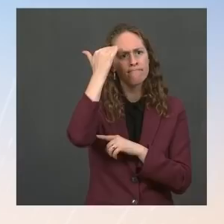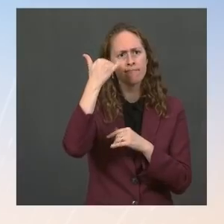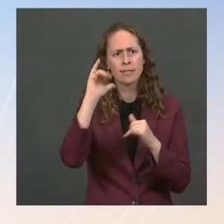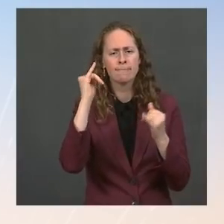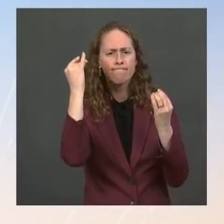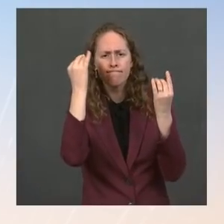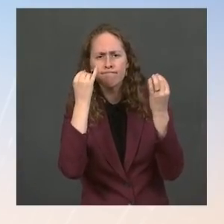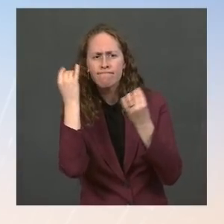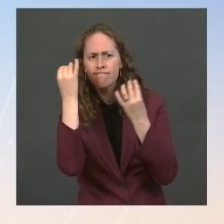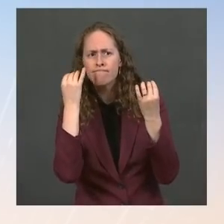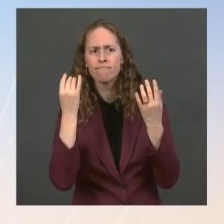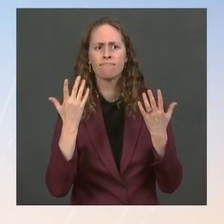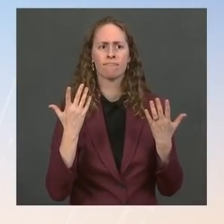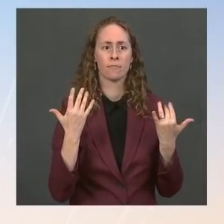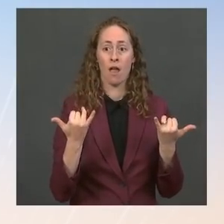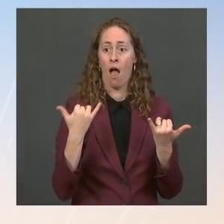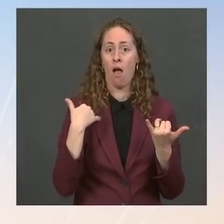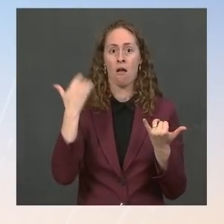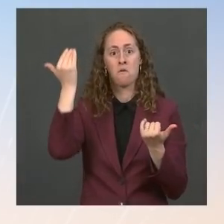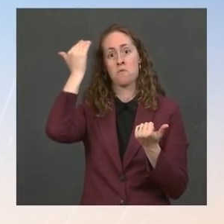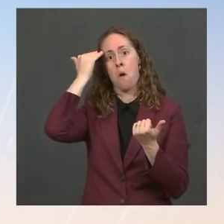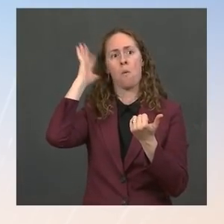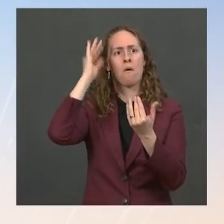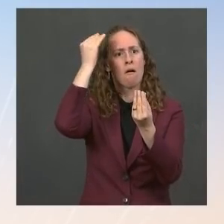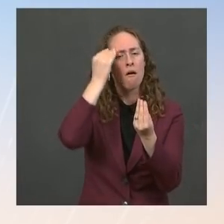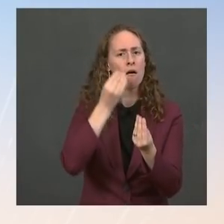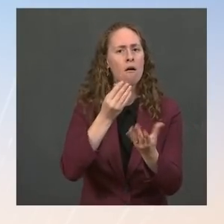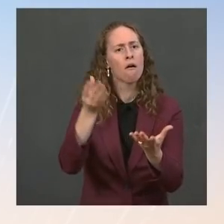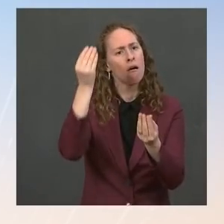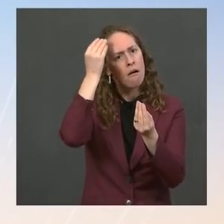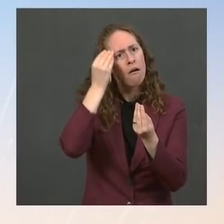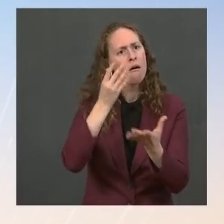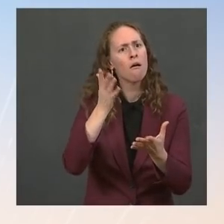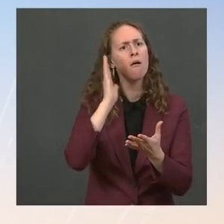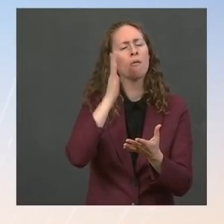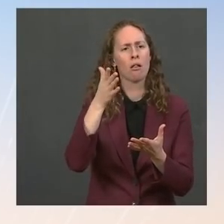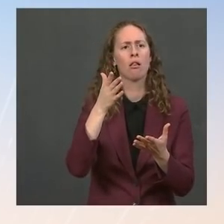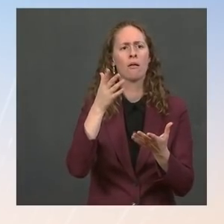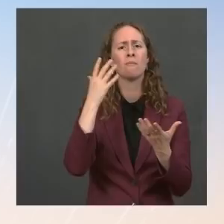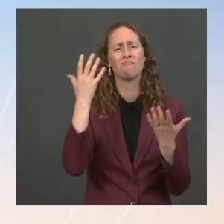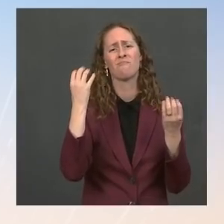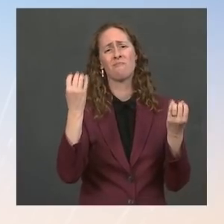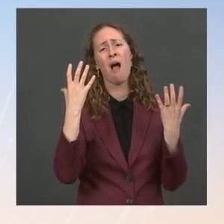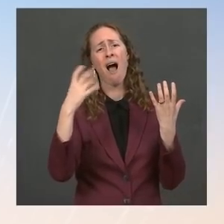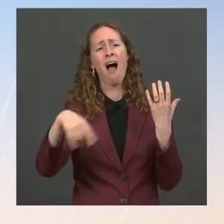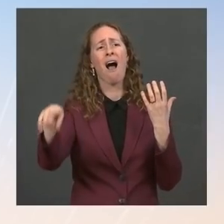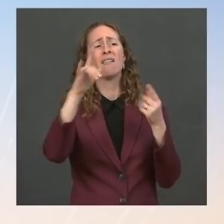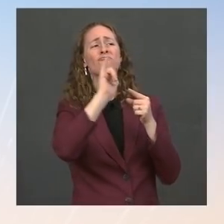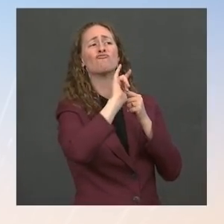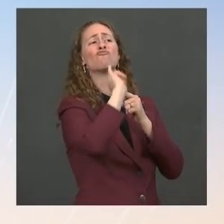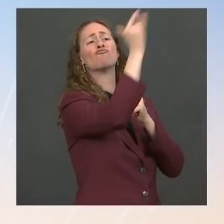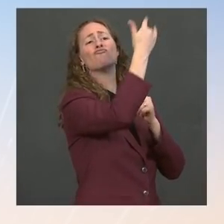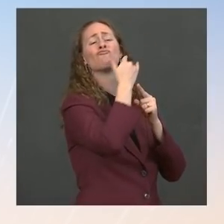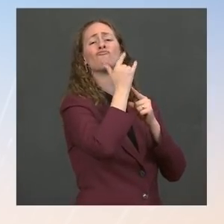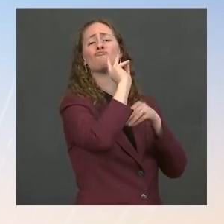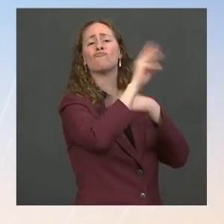how we can return to a place of travel and people being able to move from country to country, including at our land borders.